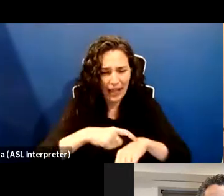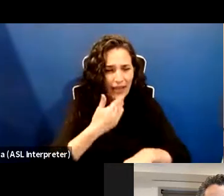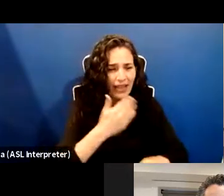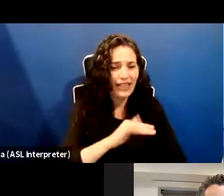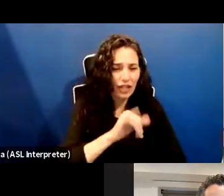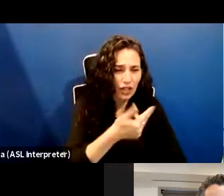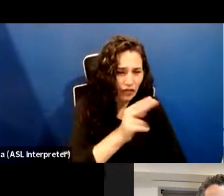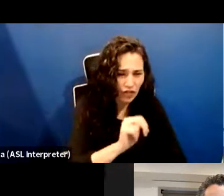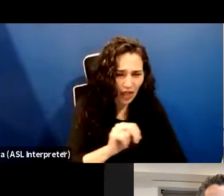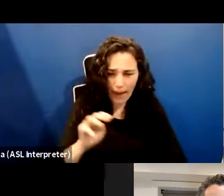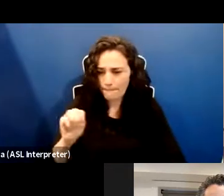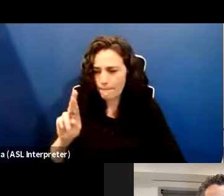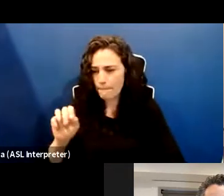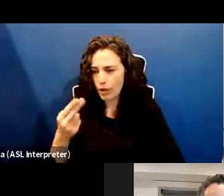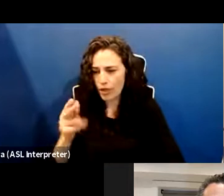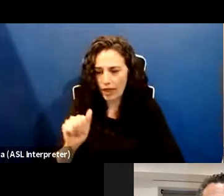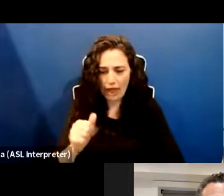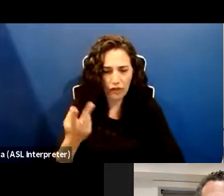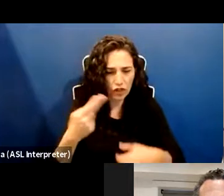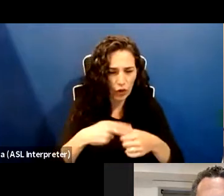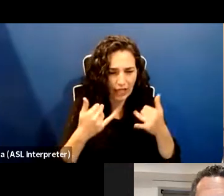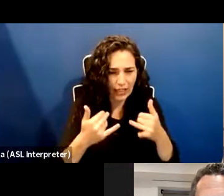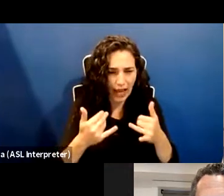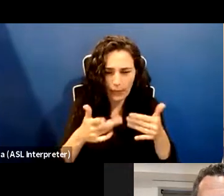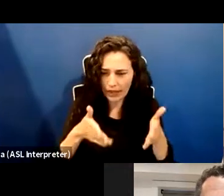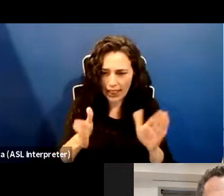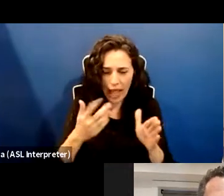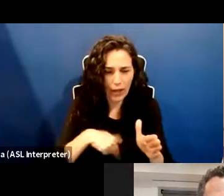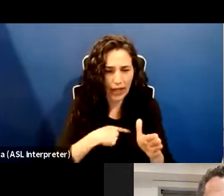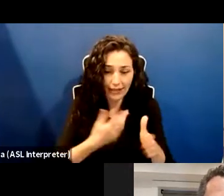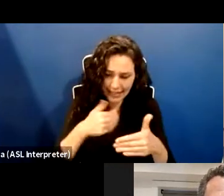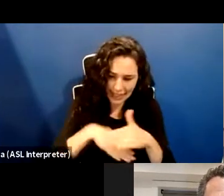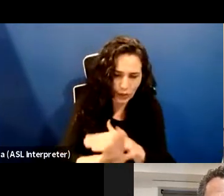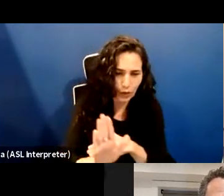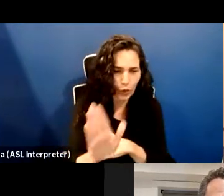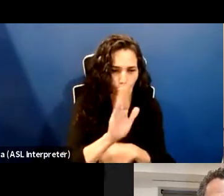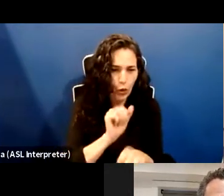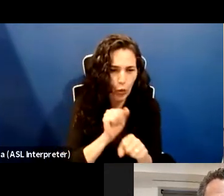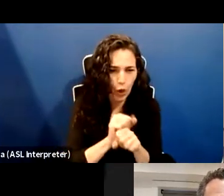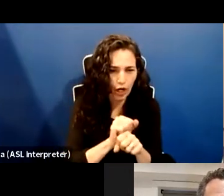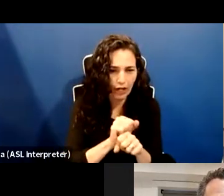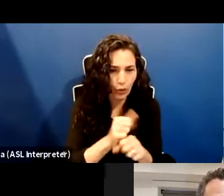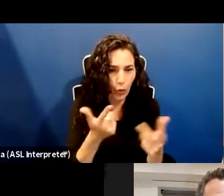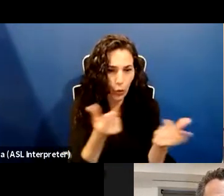for not only being with us today, but allowing us into the work that you do day to day. And Adi and Ruthie,